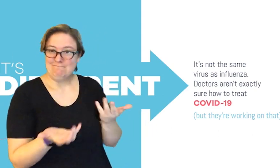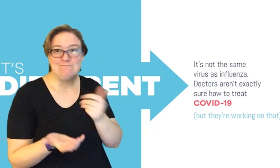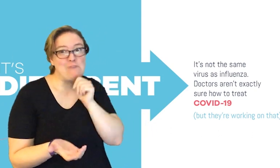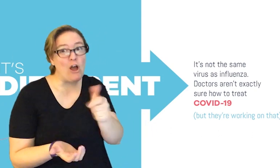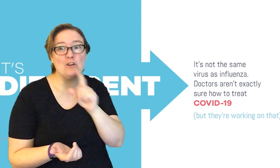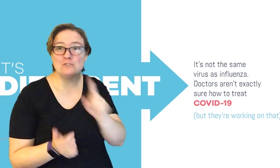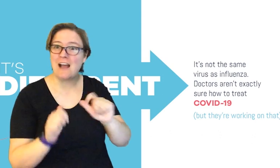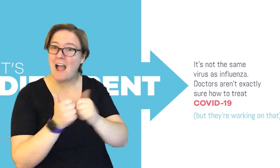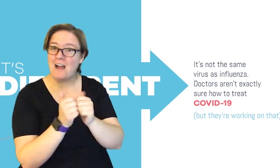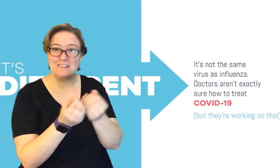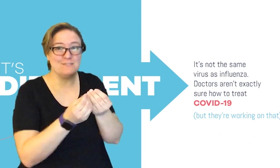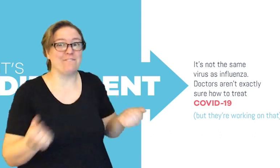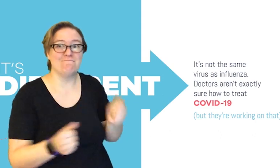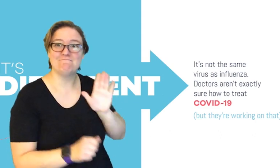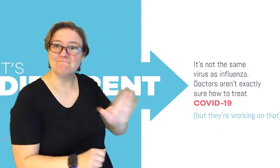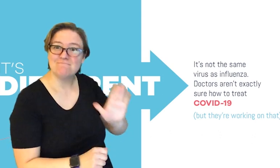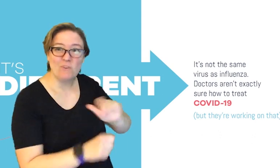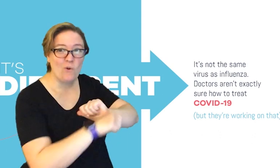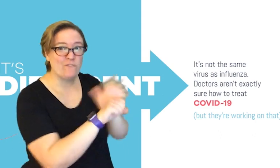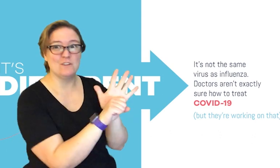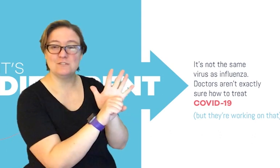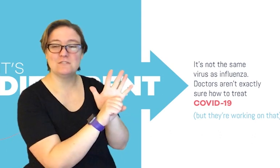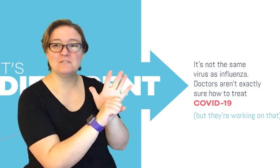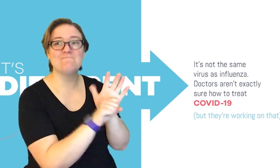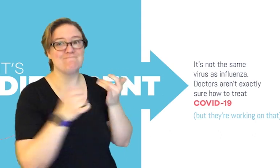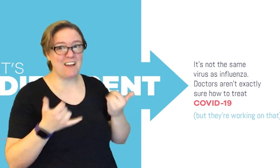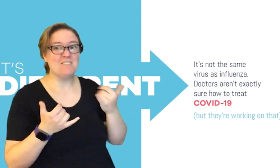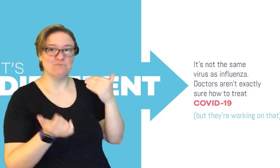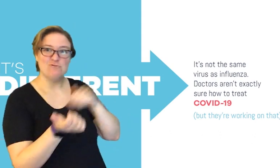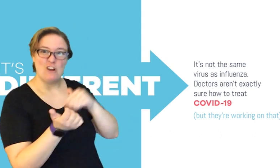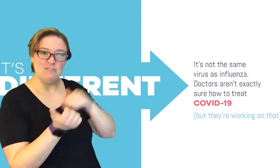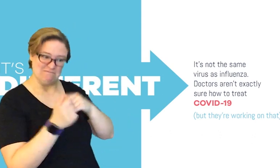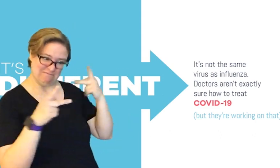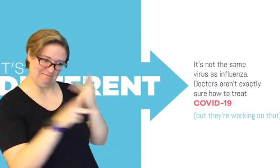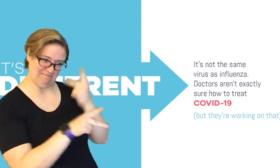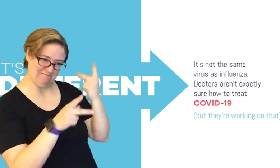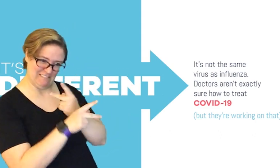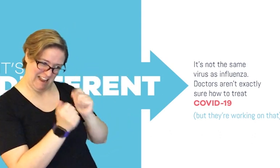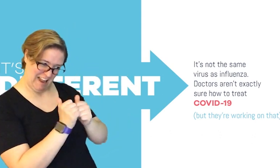Doctors aren't exactly sure how to treat COVID-19,